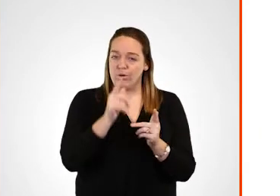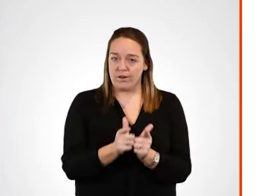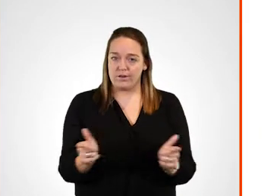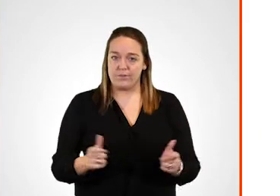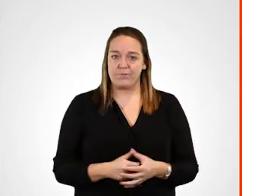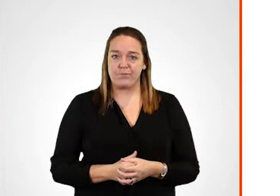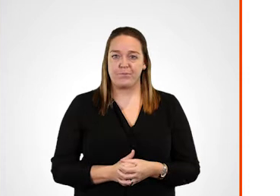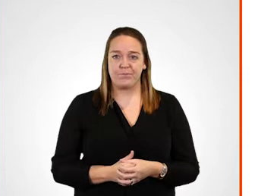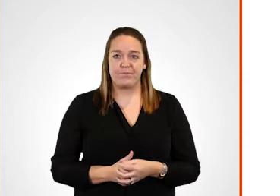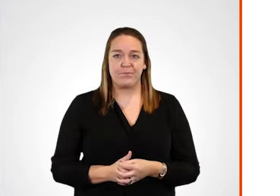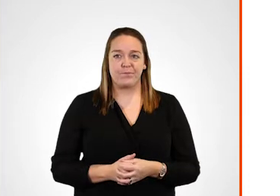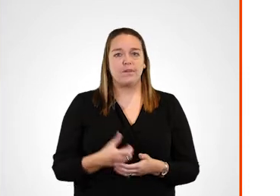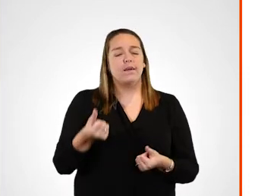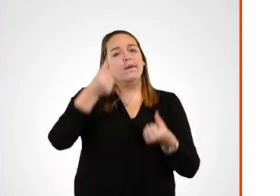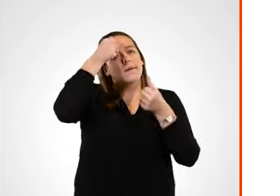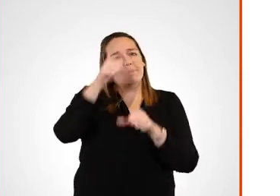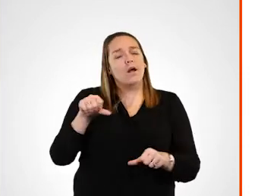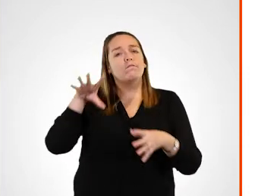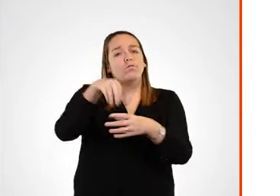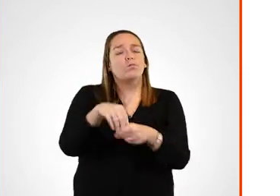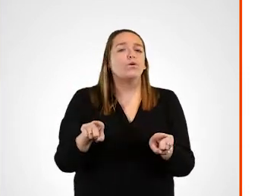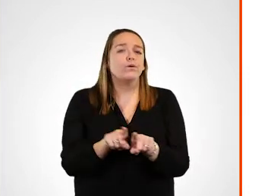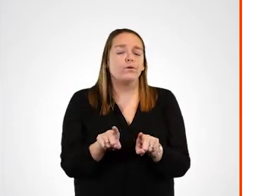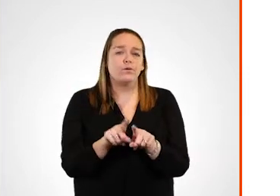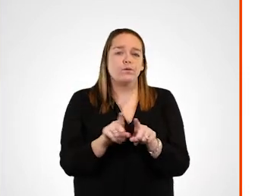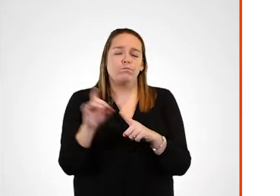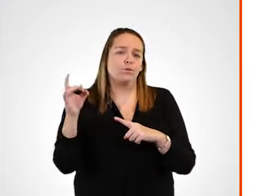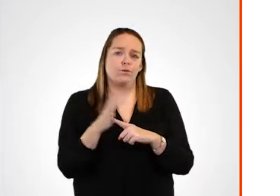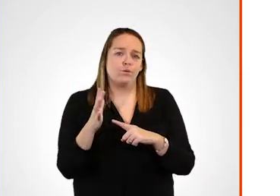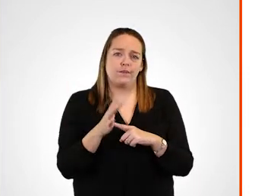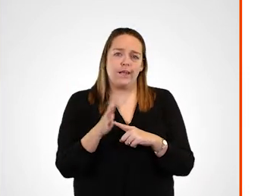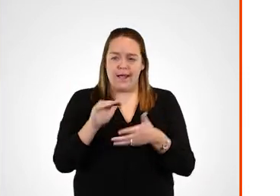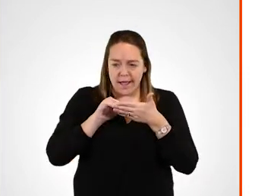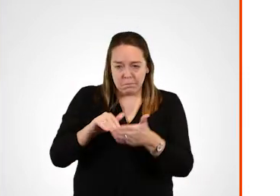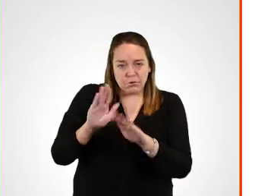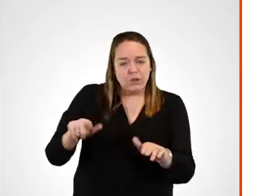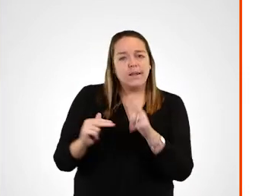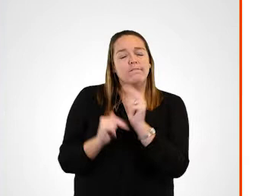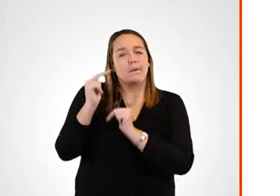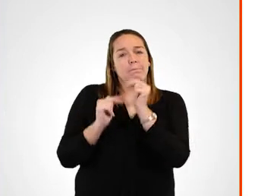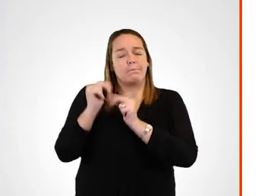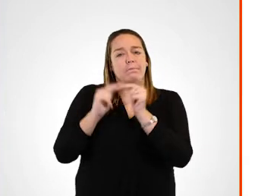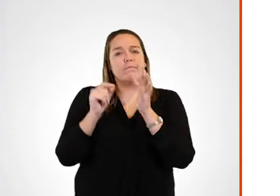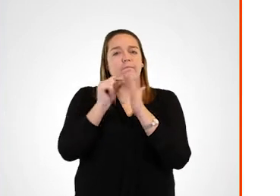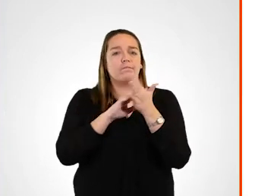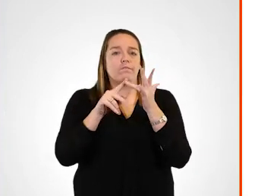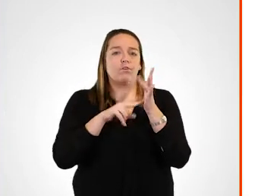Familial involvement of course is very, very crucial to helping children develop phonological skills.